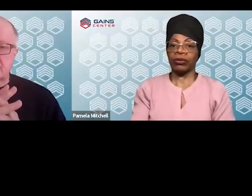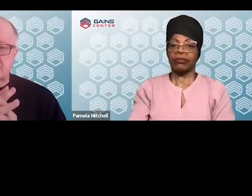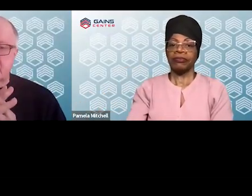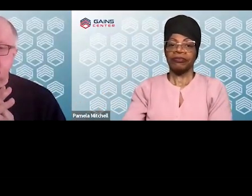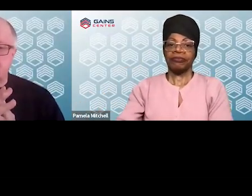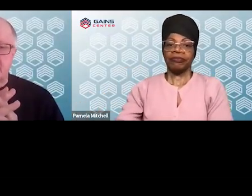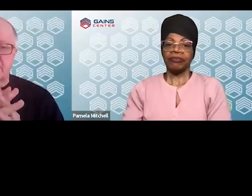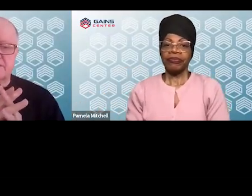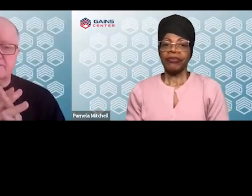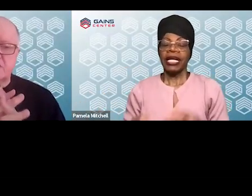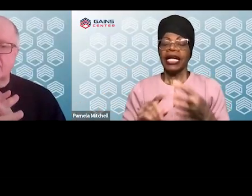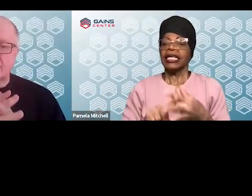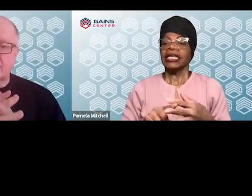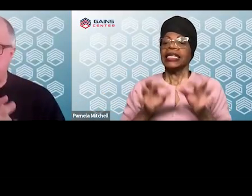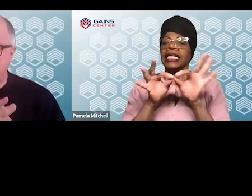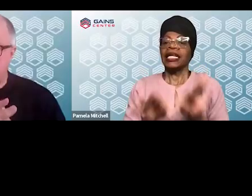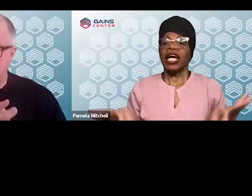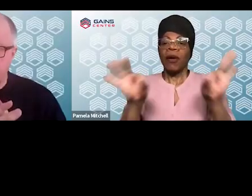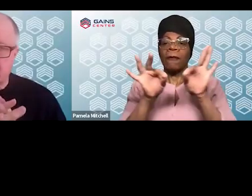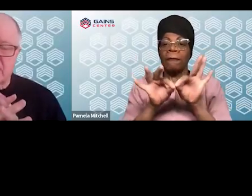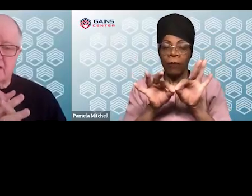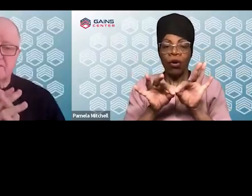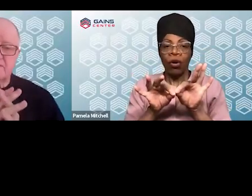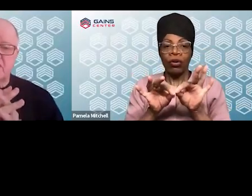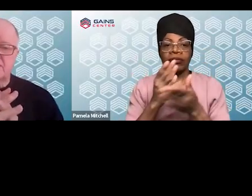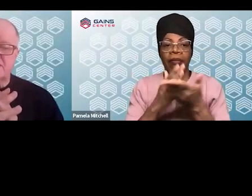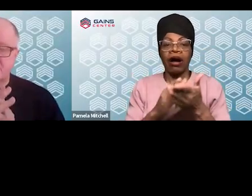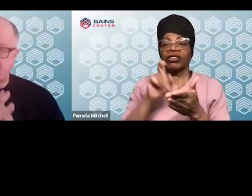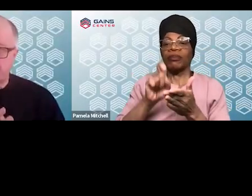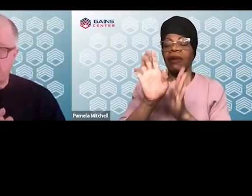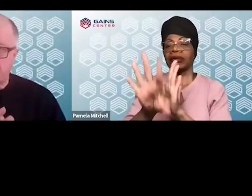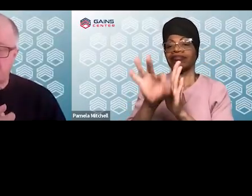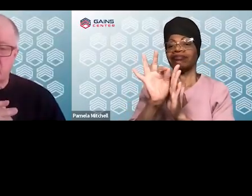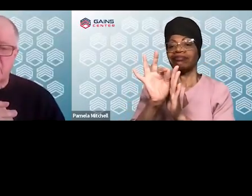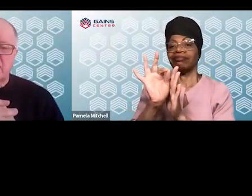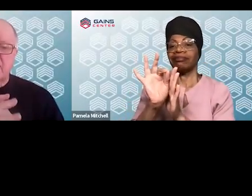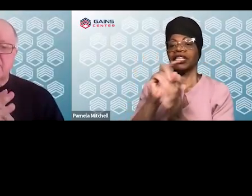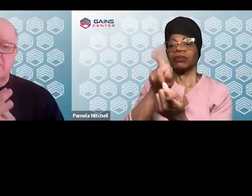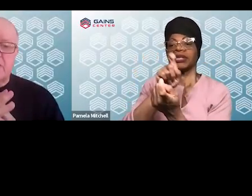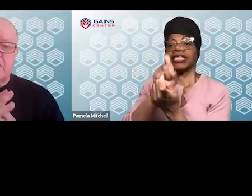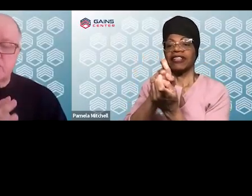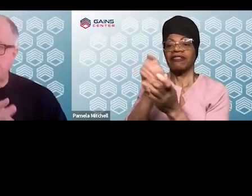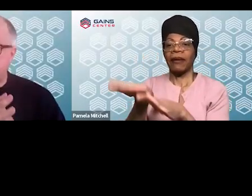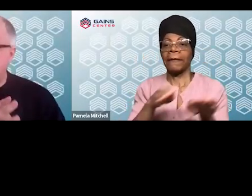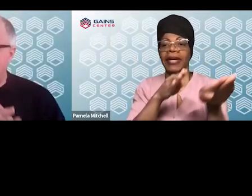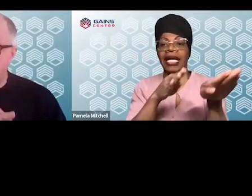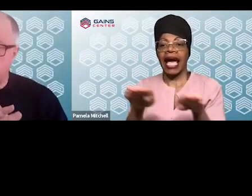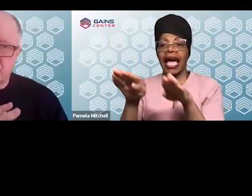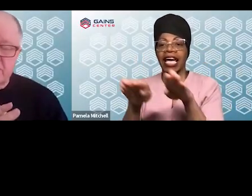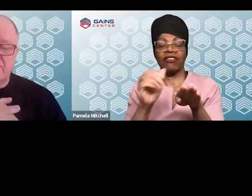Here are the essential ingredients. You have to pick a behavior, you know, a specific behavior. A behavior is not an attitude.